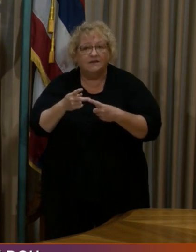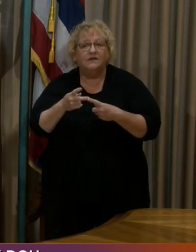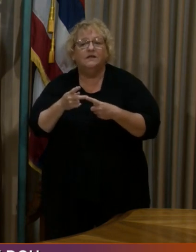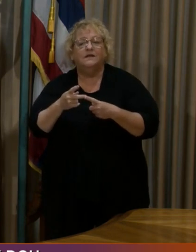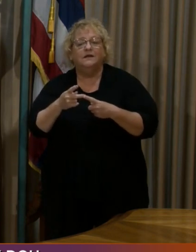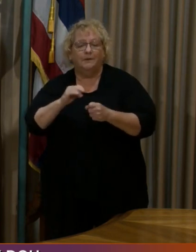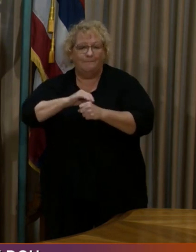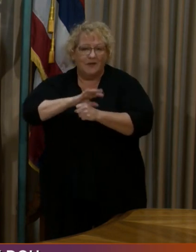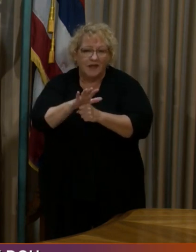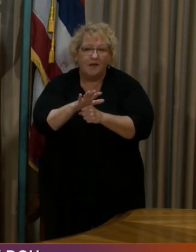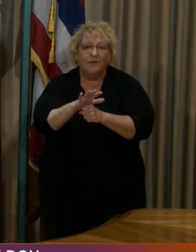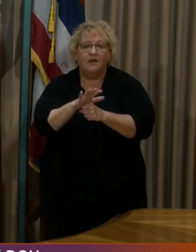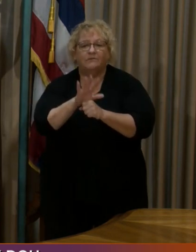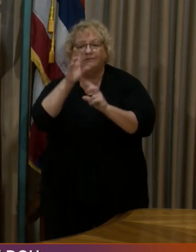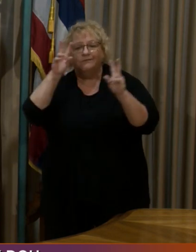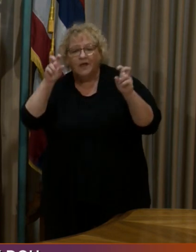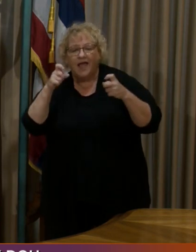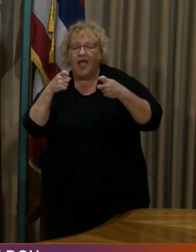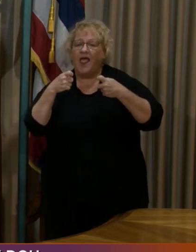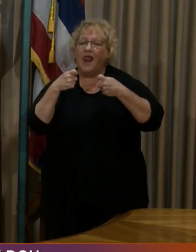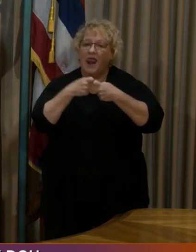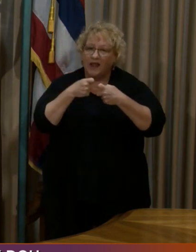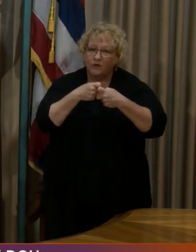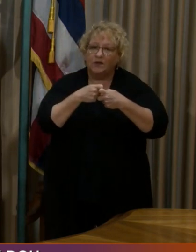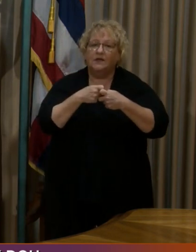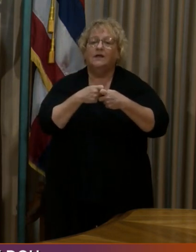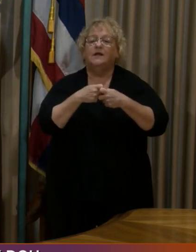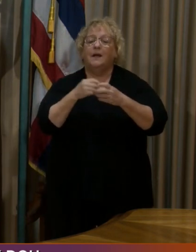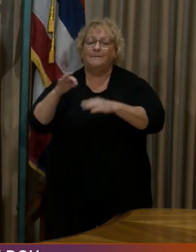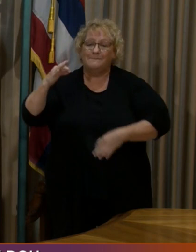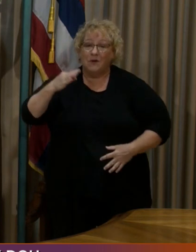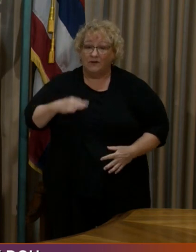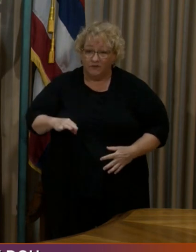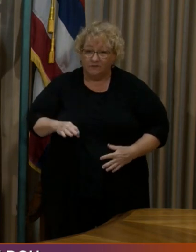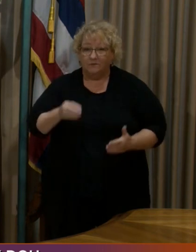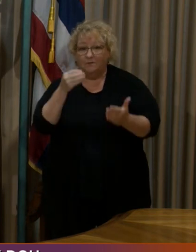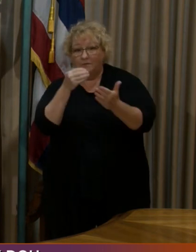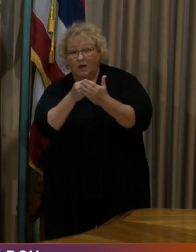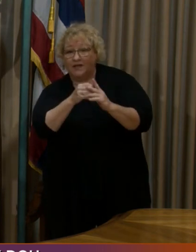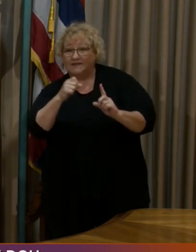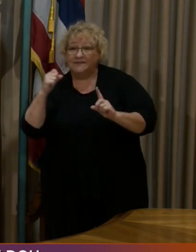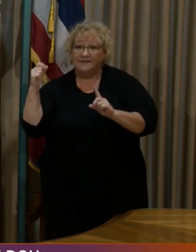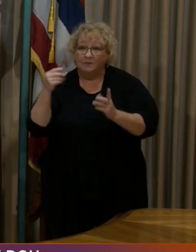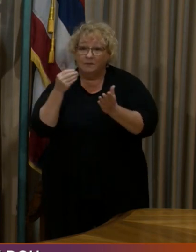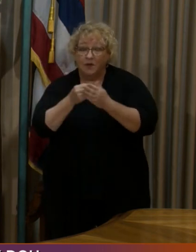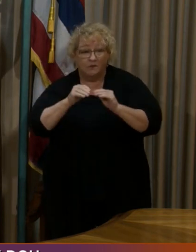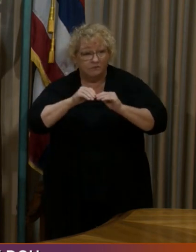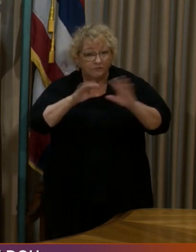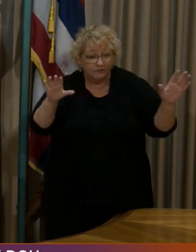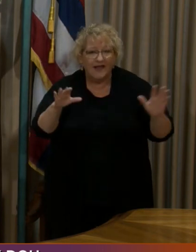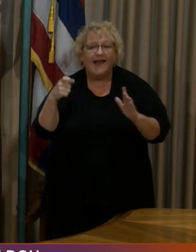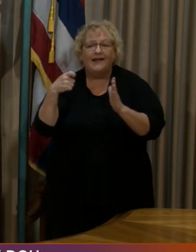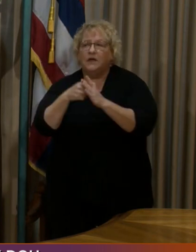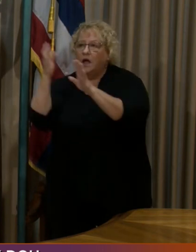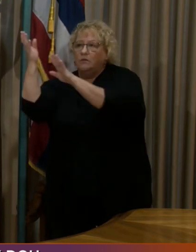WEEK THE FEDERAL GOVERNMENT APPROVED ISSUANCE OF A SECOND